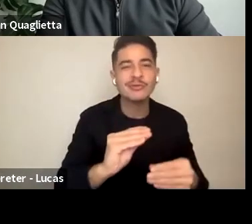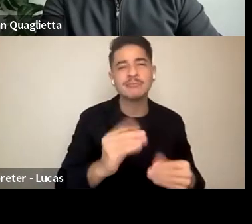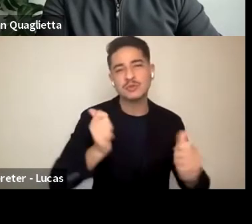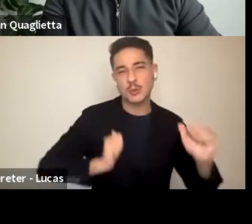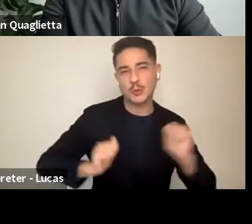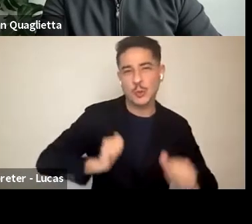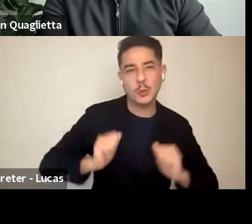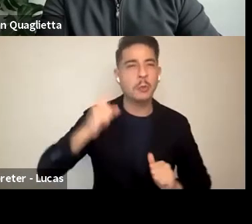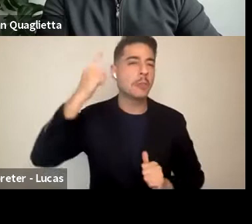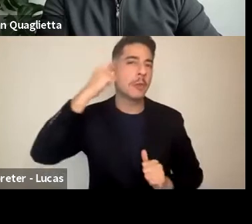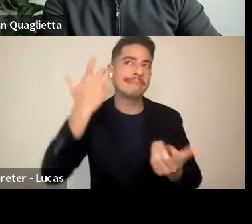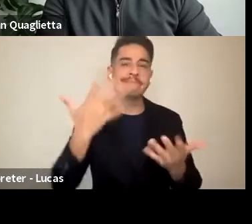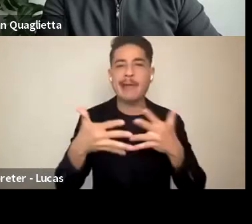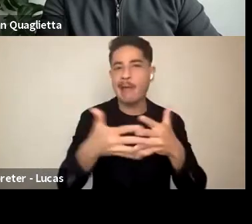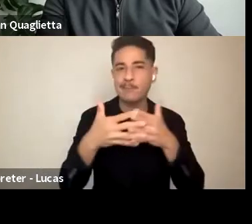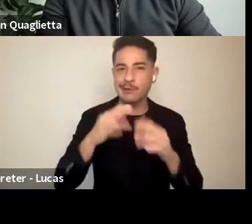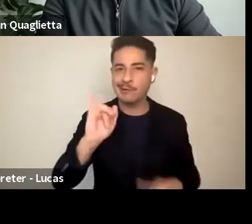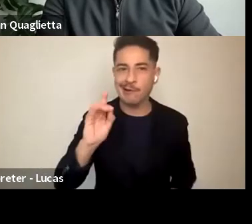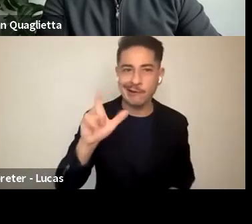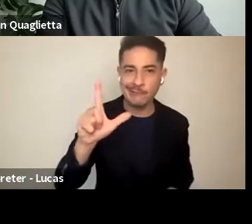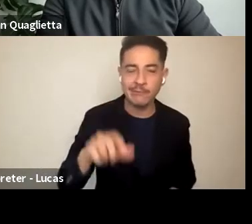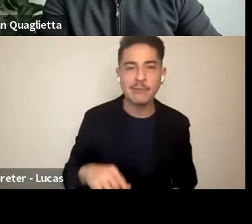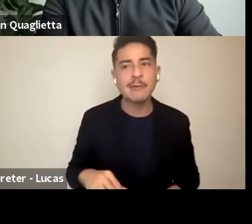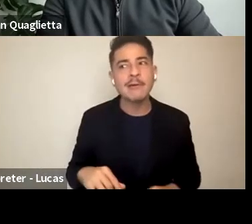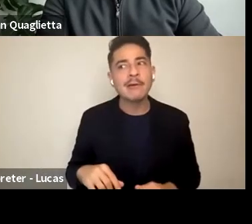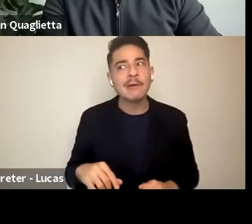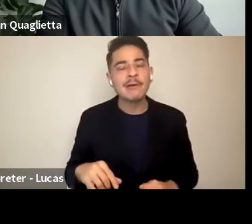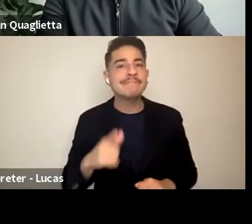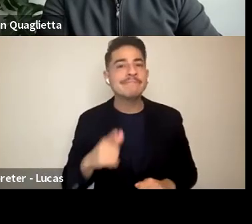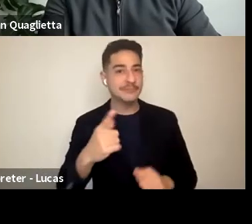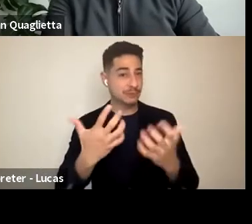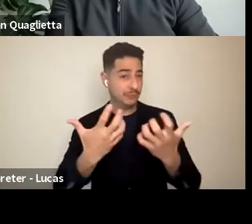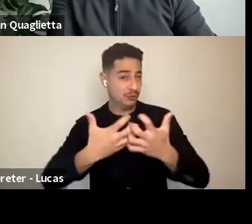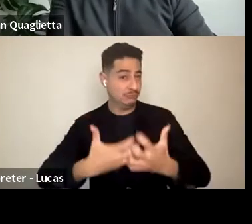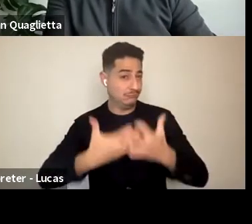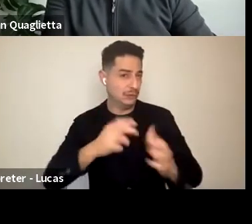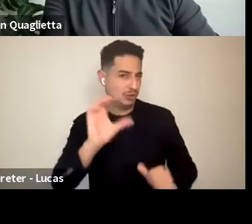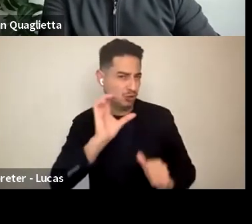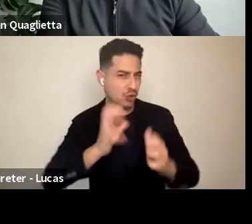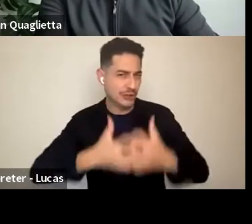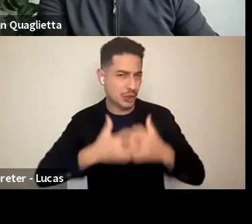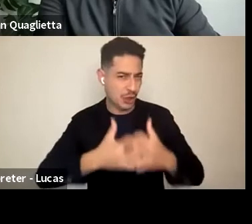show like American Idol, the search engines might ramp up their usual time frame.